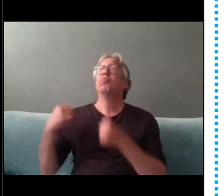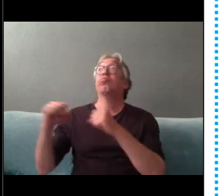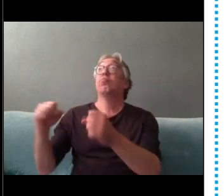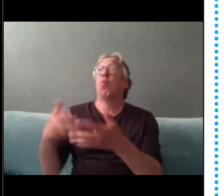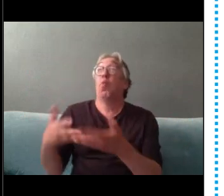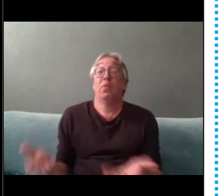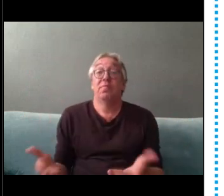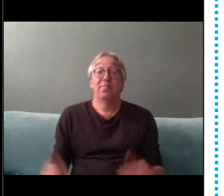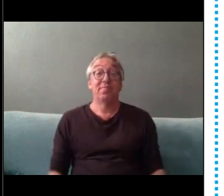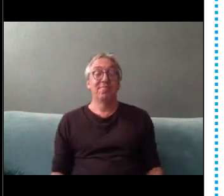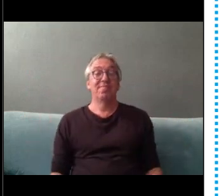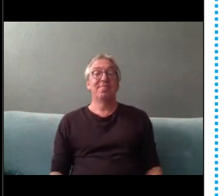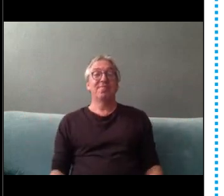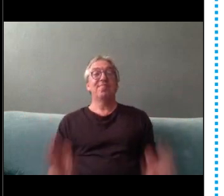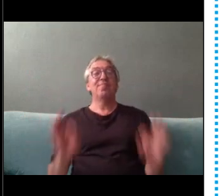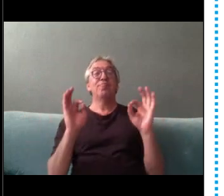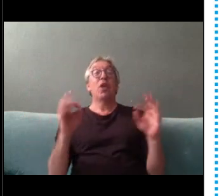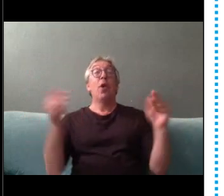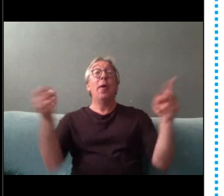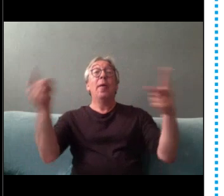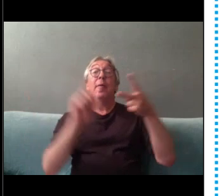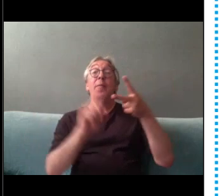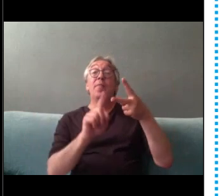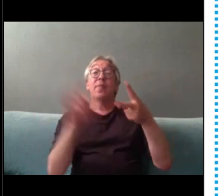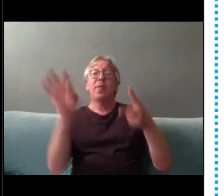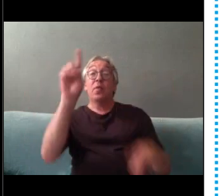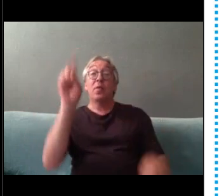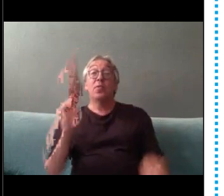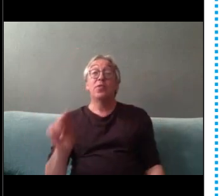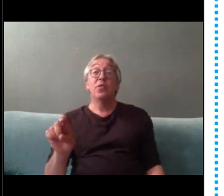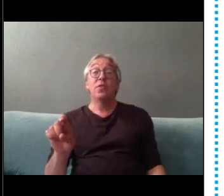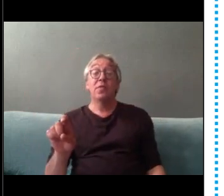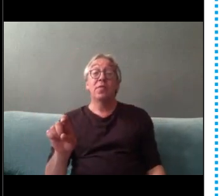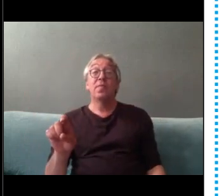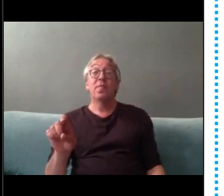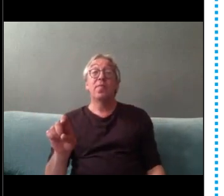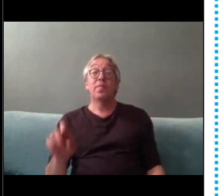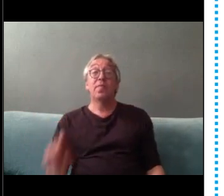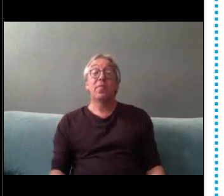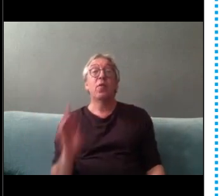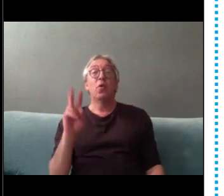The next question is regarding access to safety and size of vehicles.